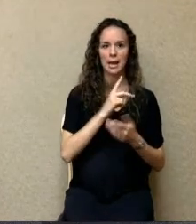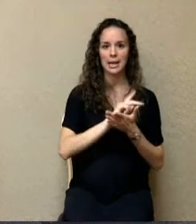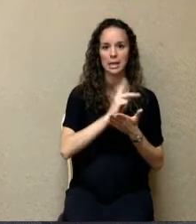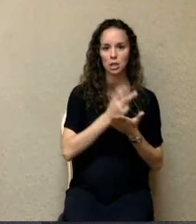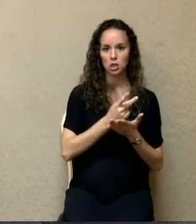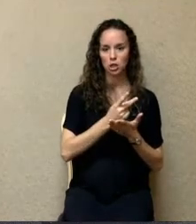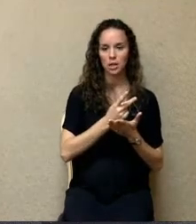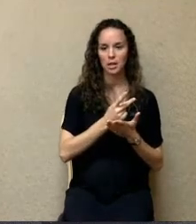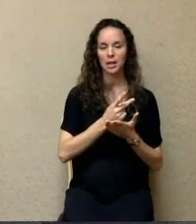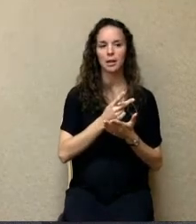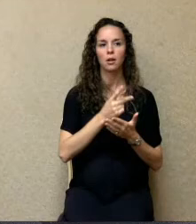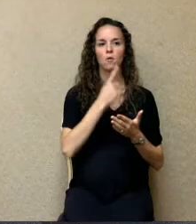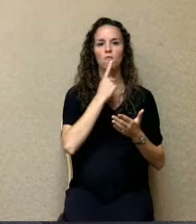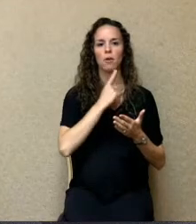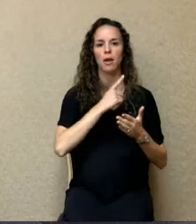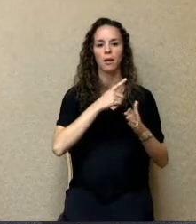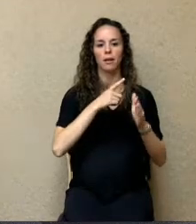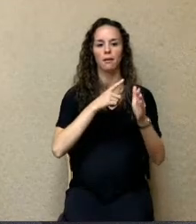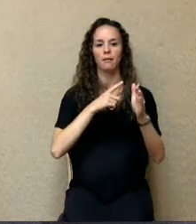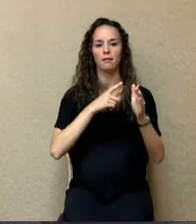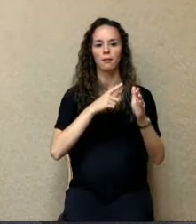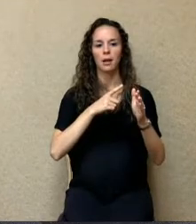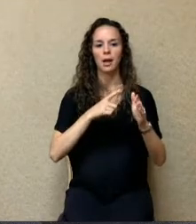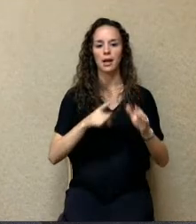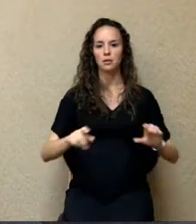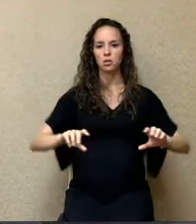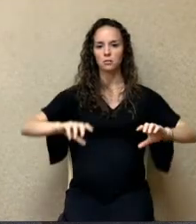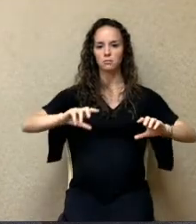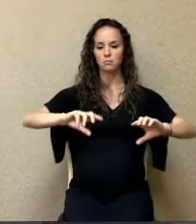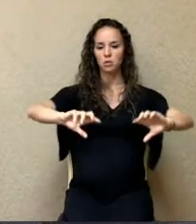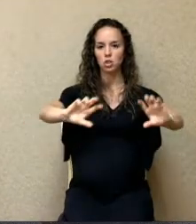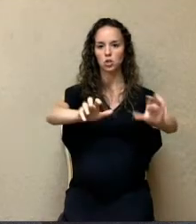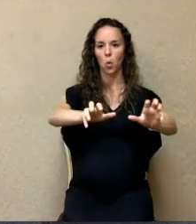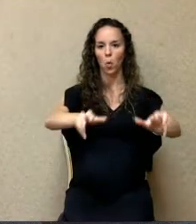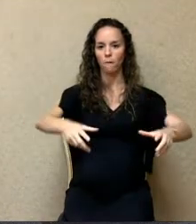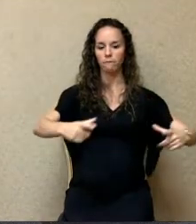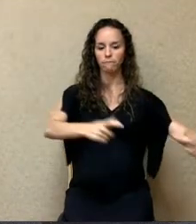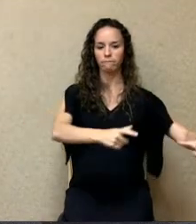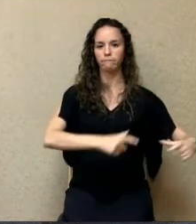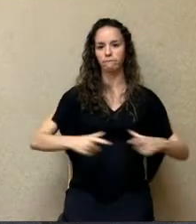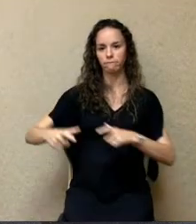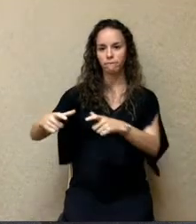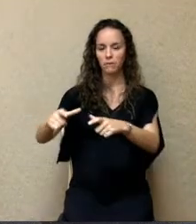put like red on the handle of the stove to indicate it could be hot.